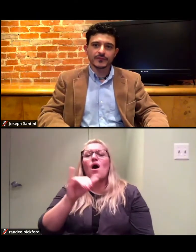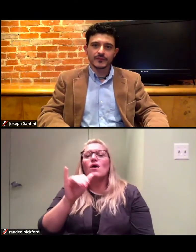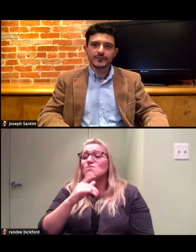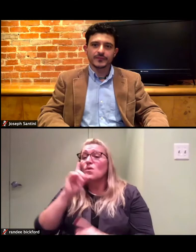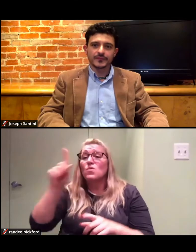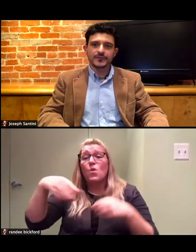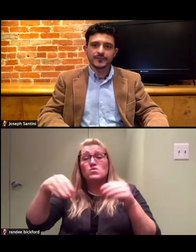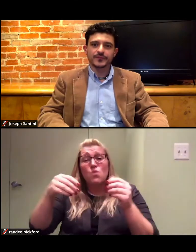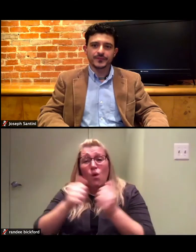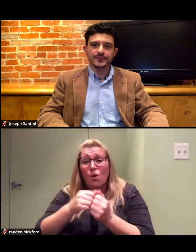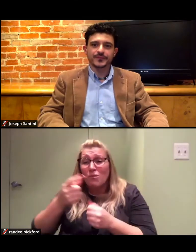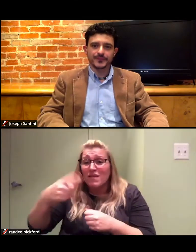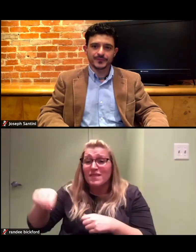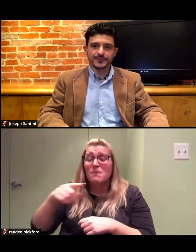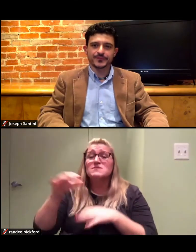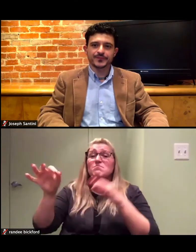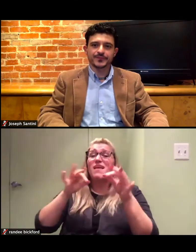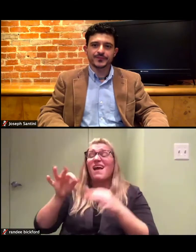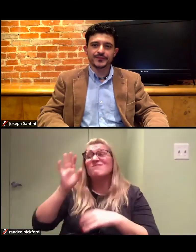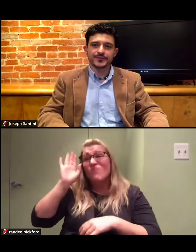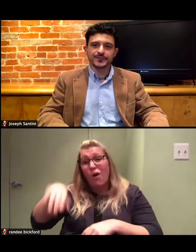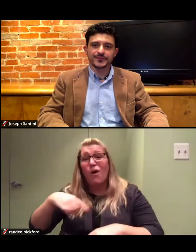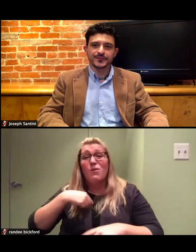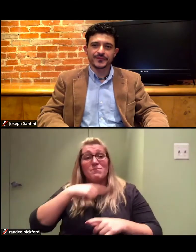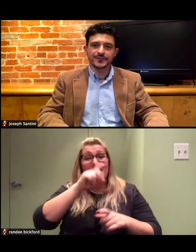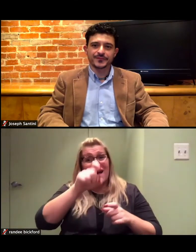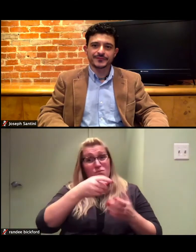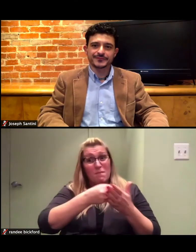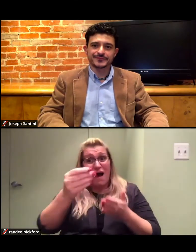so they can start to learn the value of the money that they've earned.